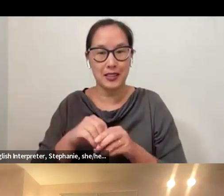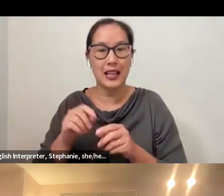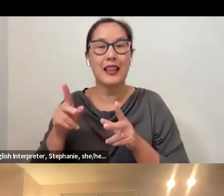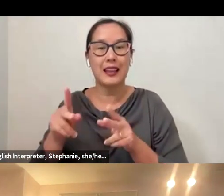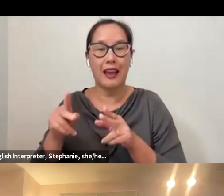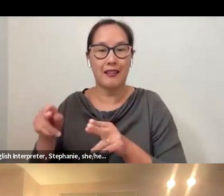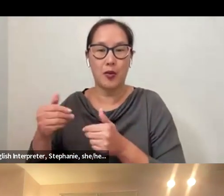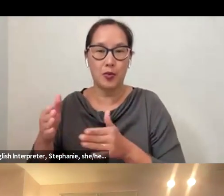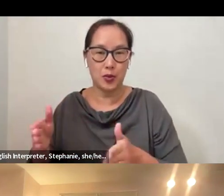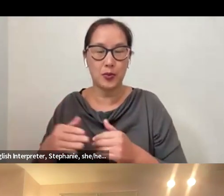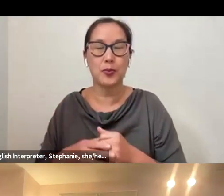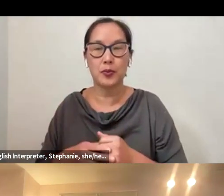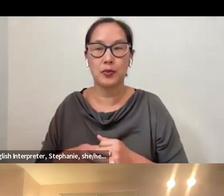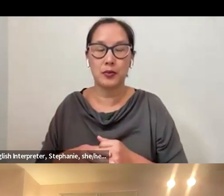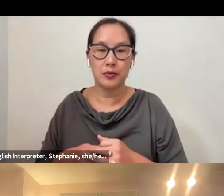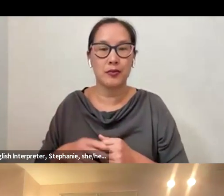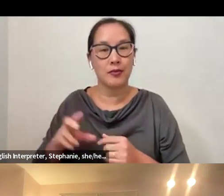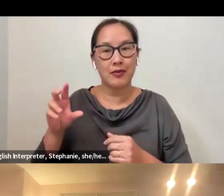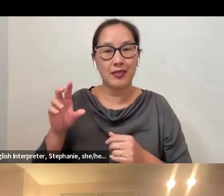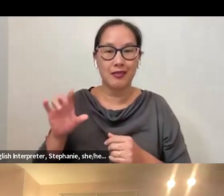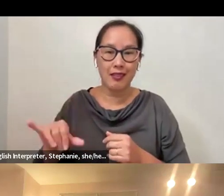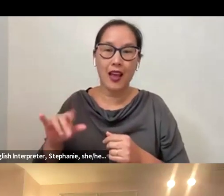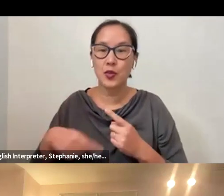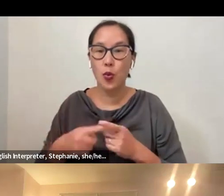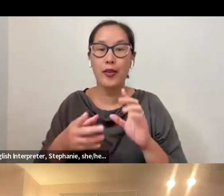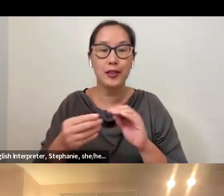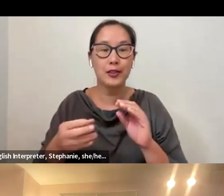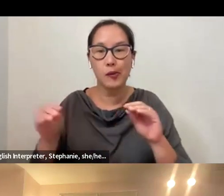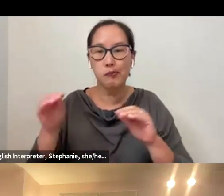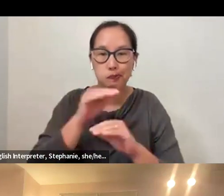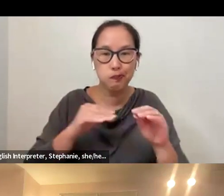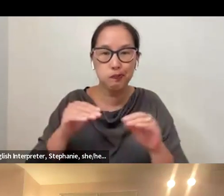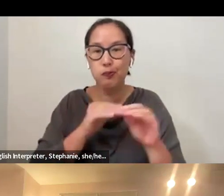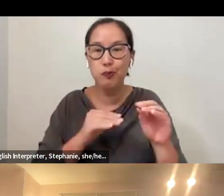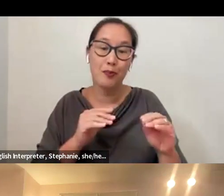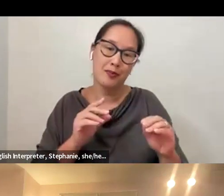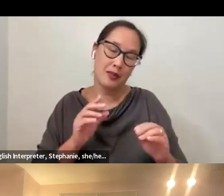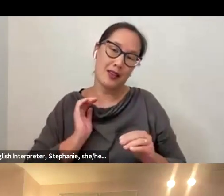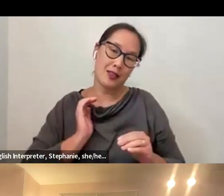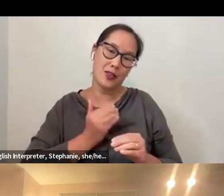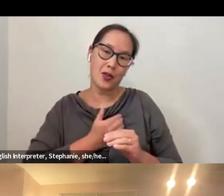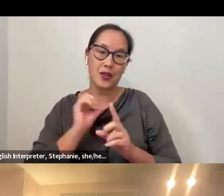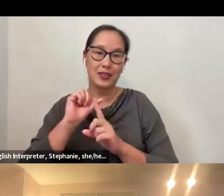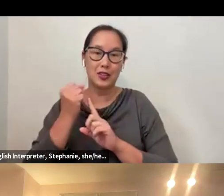I think that's when you kind of shuffle around the story. In our case, the film was not always linear.